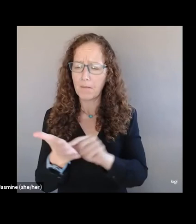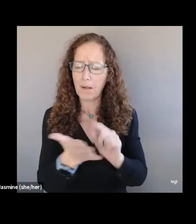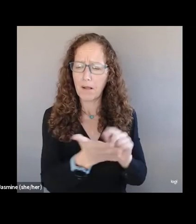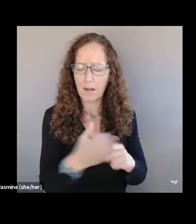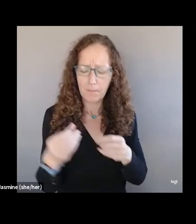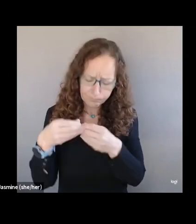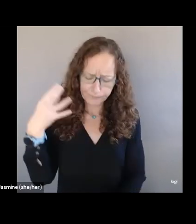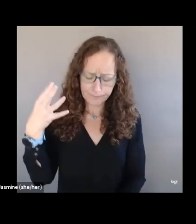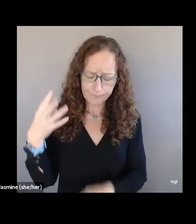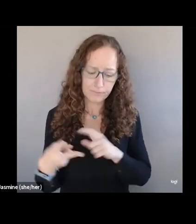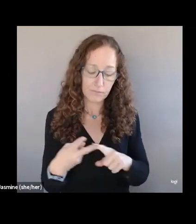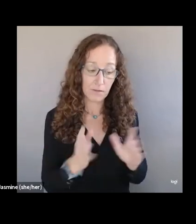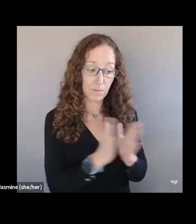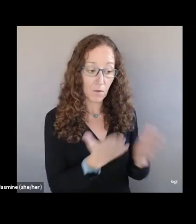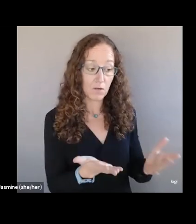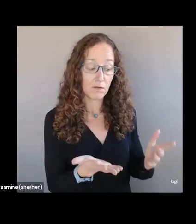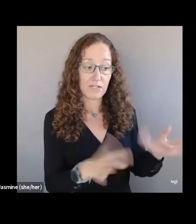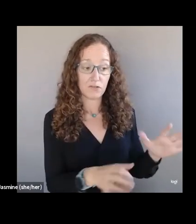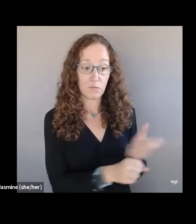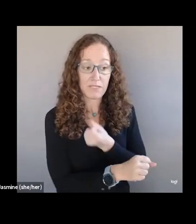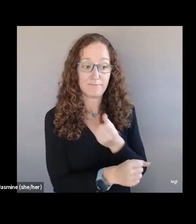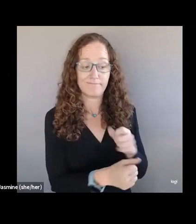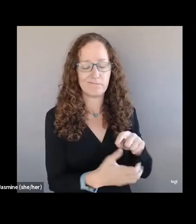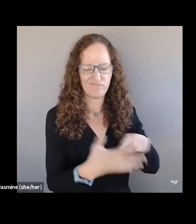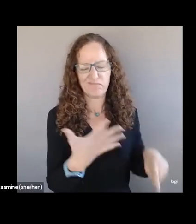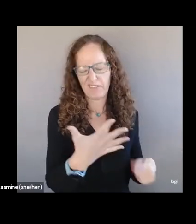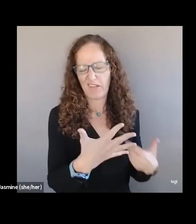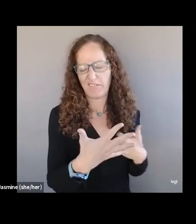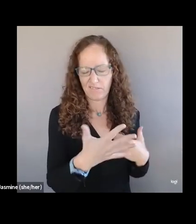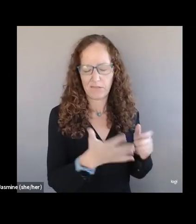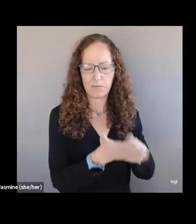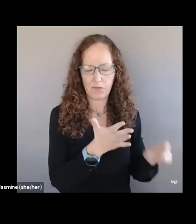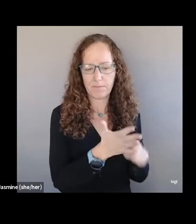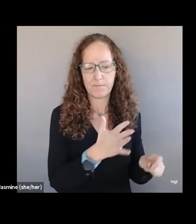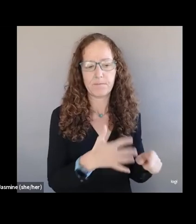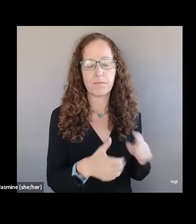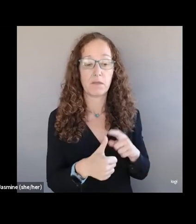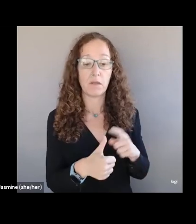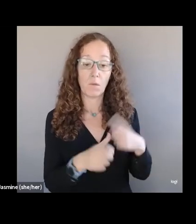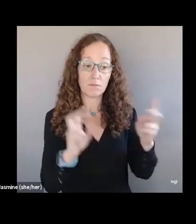2013 book, youth held at the border, immigration, education